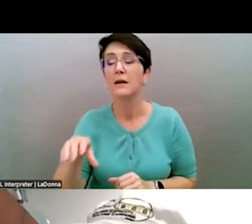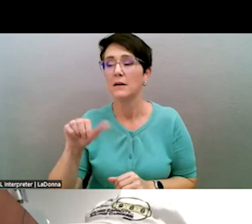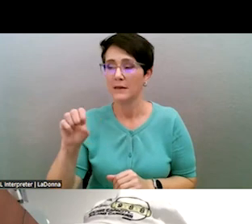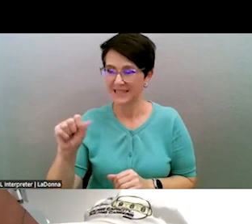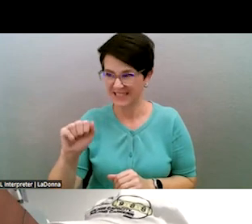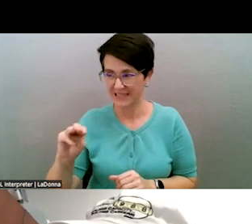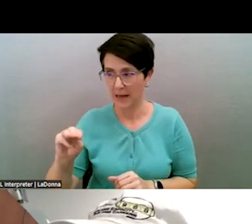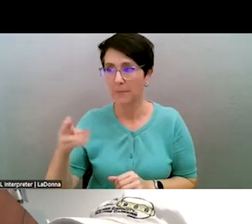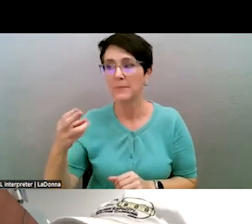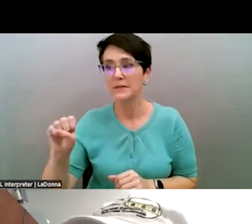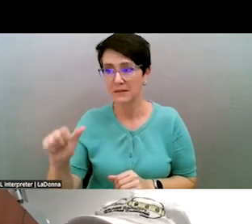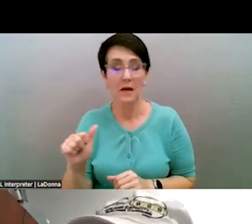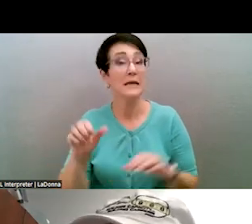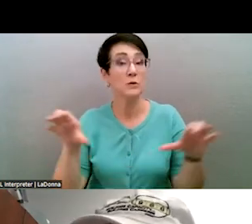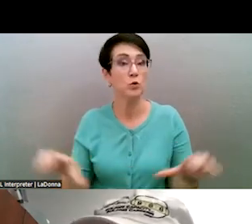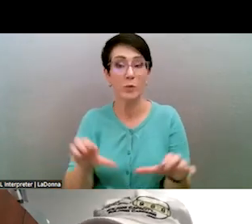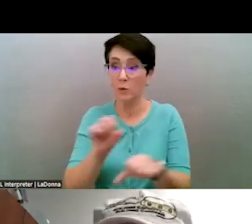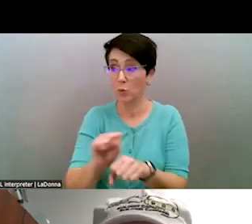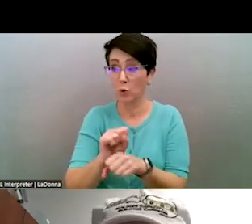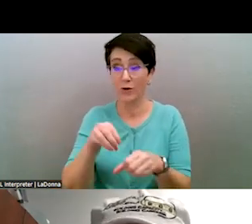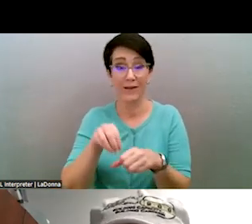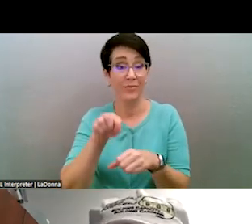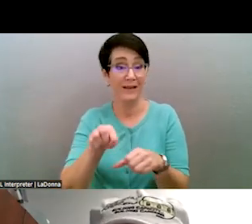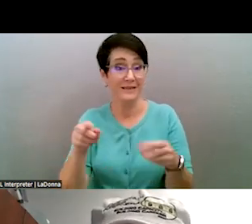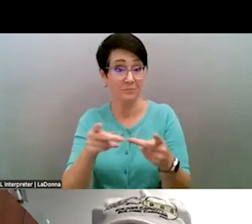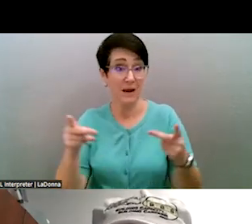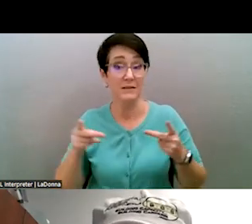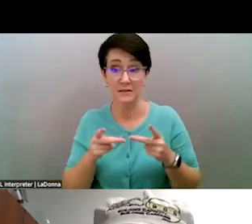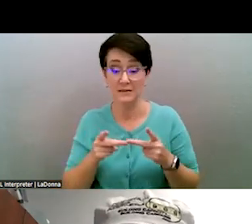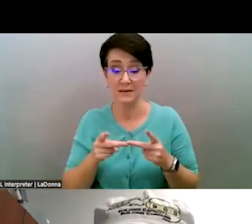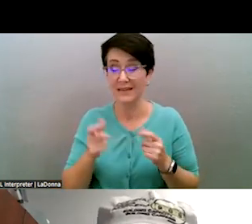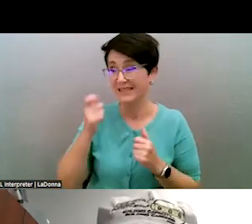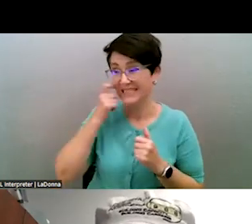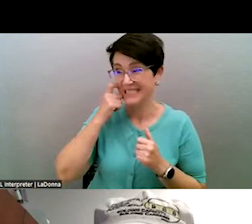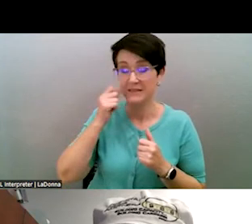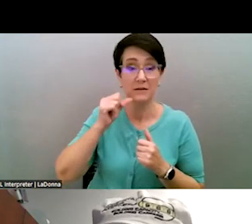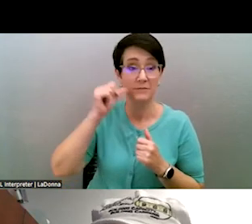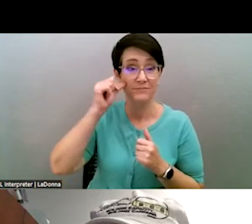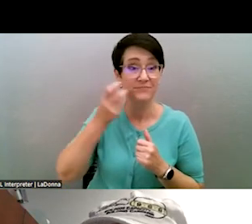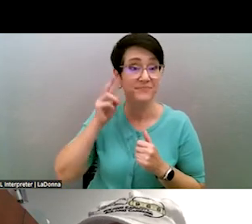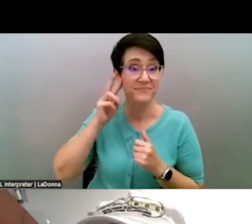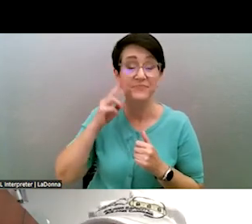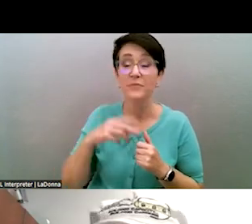SPACE. ON, ON, PAST MONDAY AND TUESDAY. THESE PAST TWO DAYS. WHERE IT WAS AN